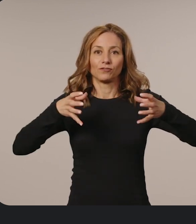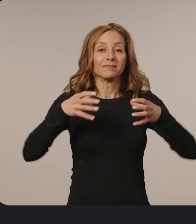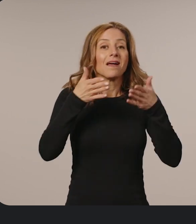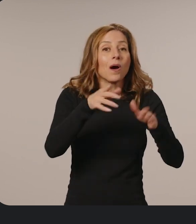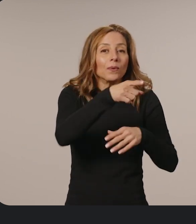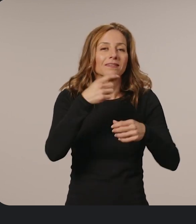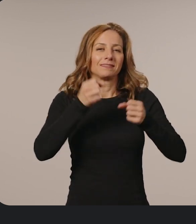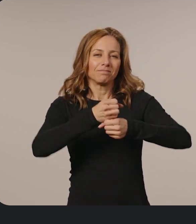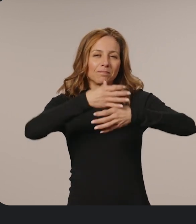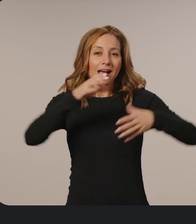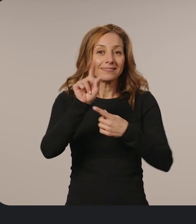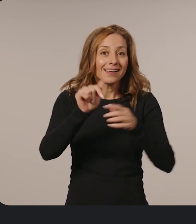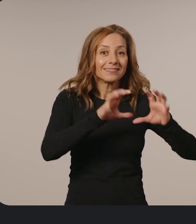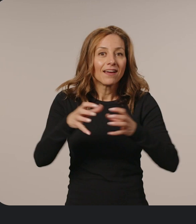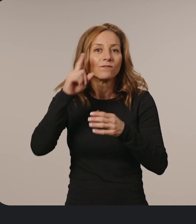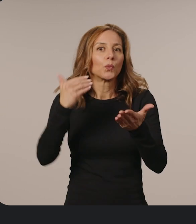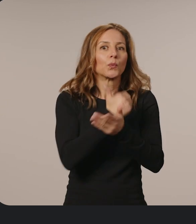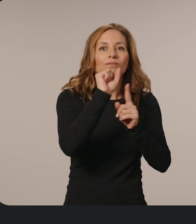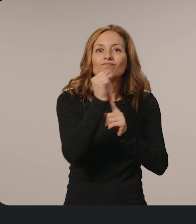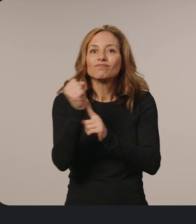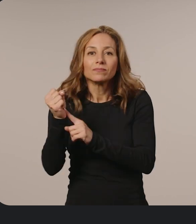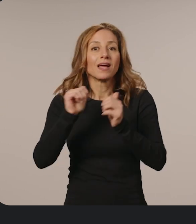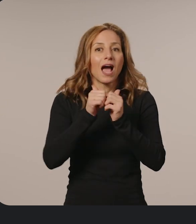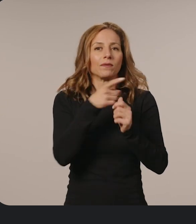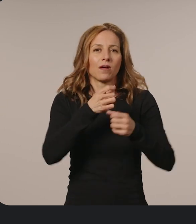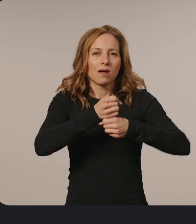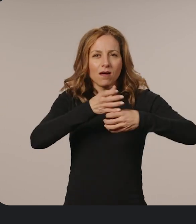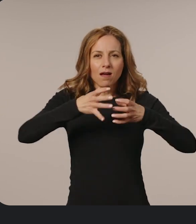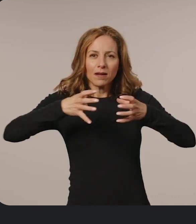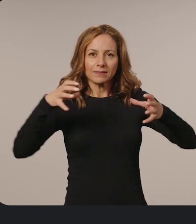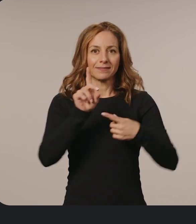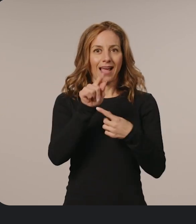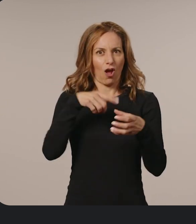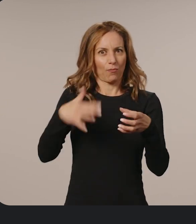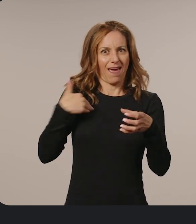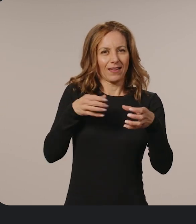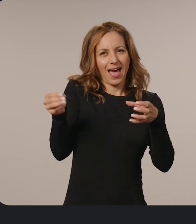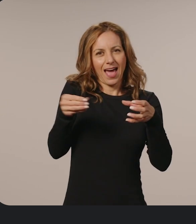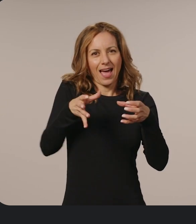allows you to effectively expand your data sets for new scenarios by augmenting data that you already have.